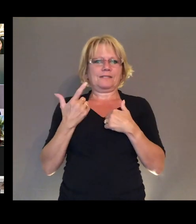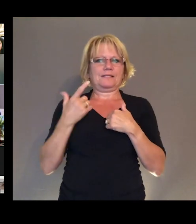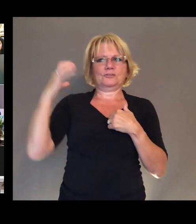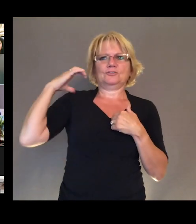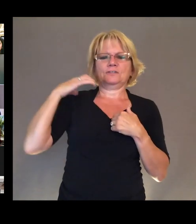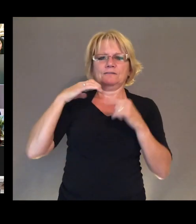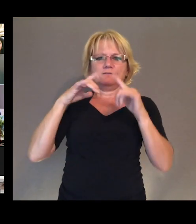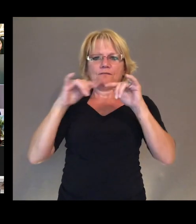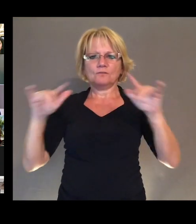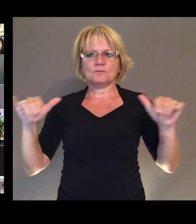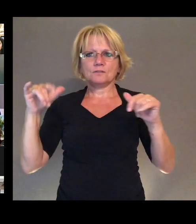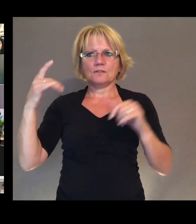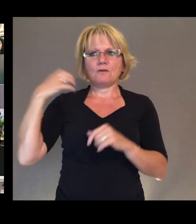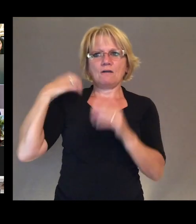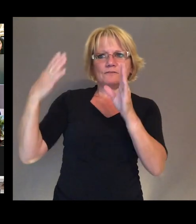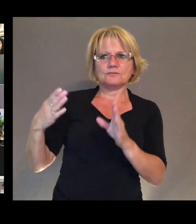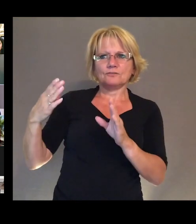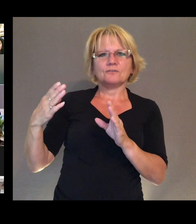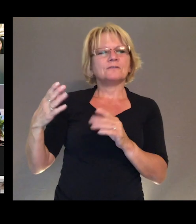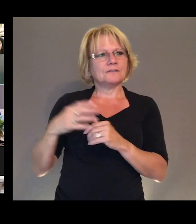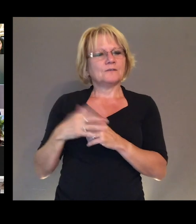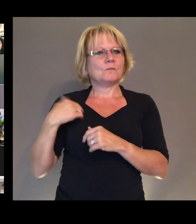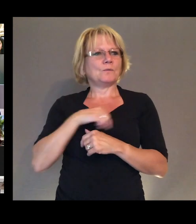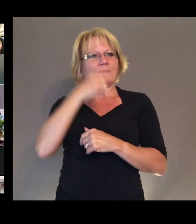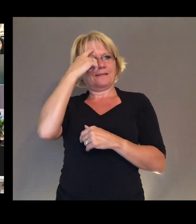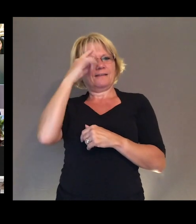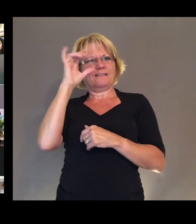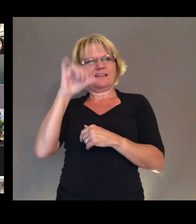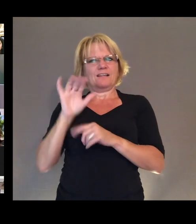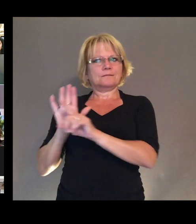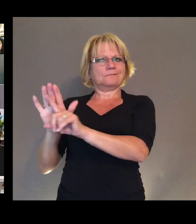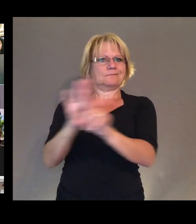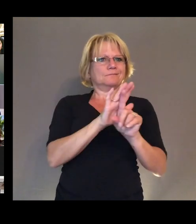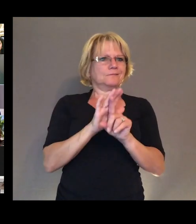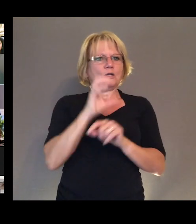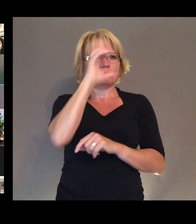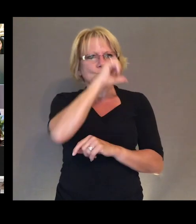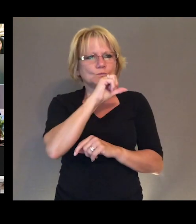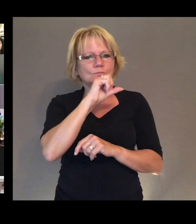you know, those are things that we kind of assume and not realizing that it really affects who we are.